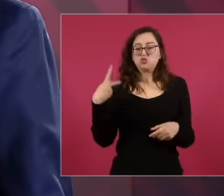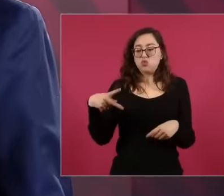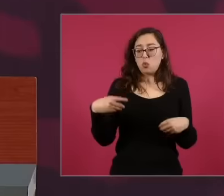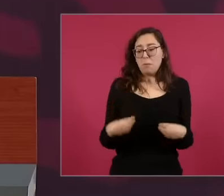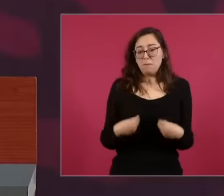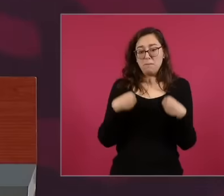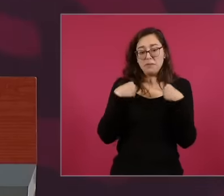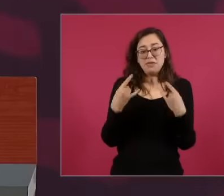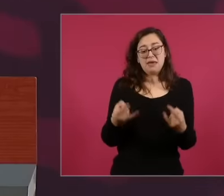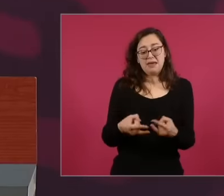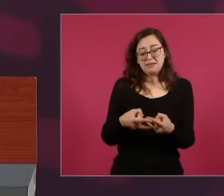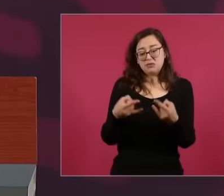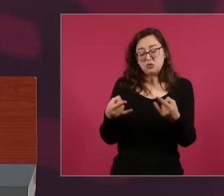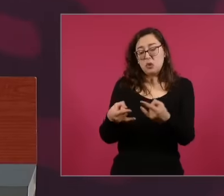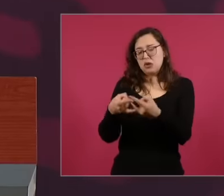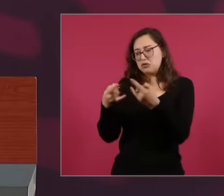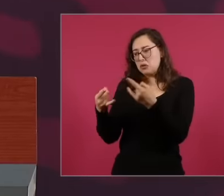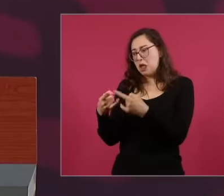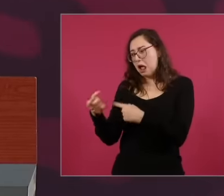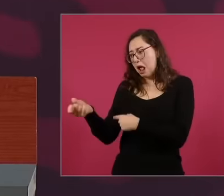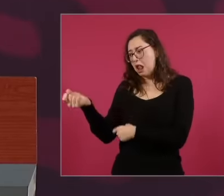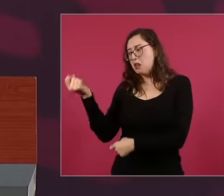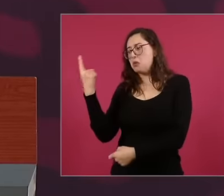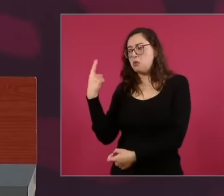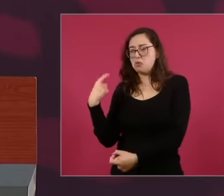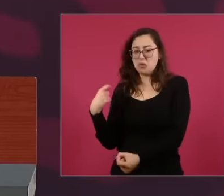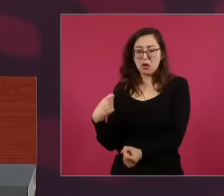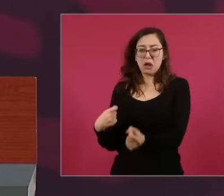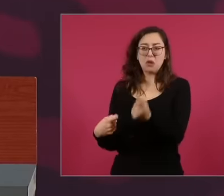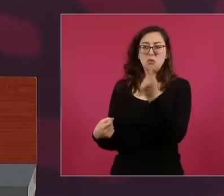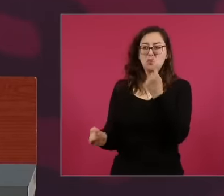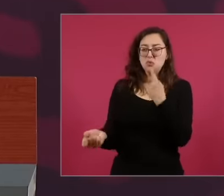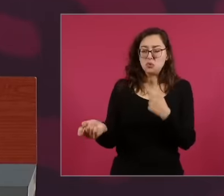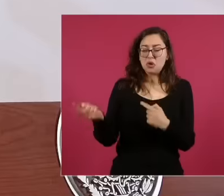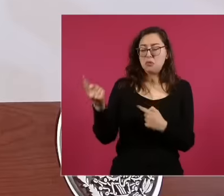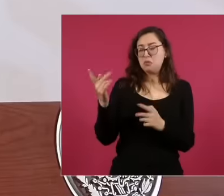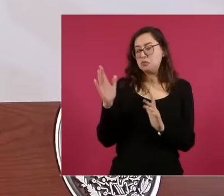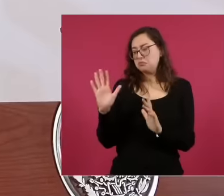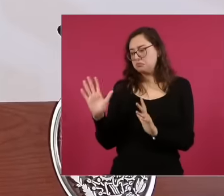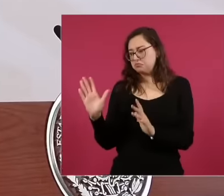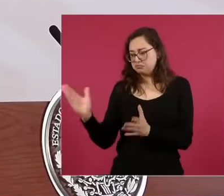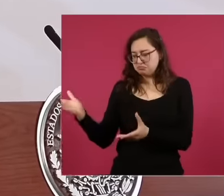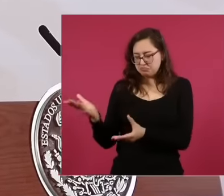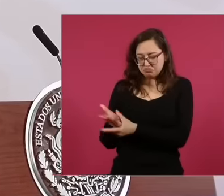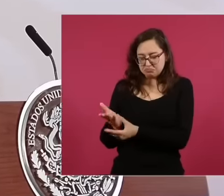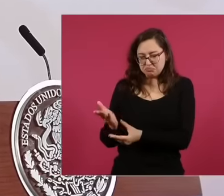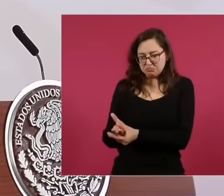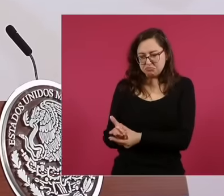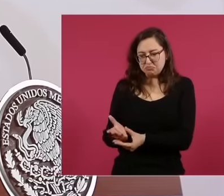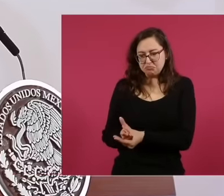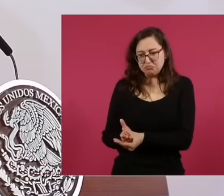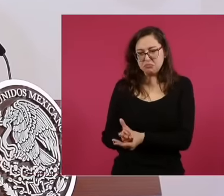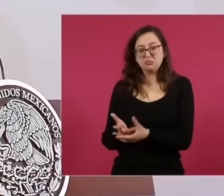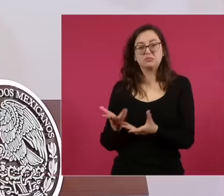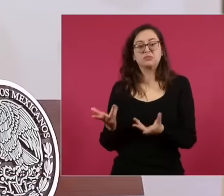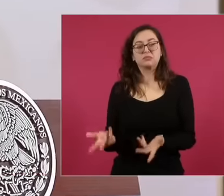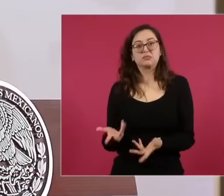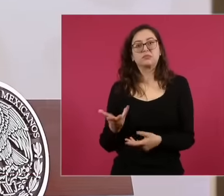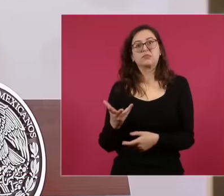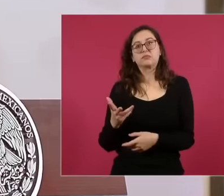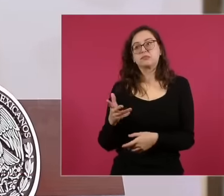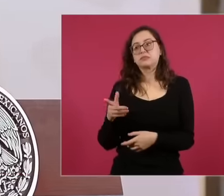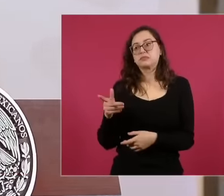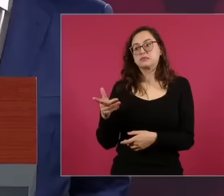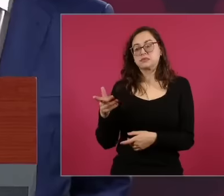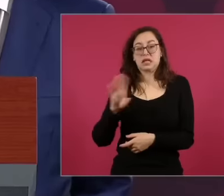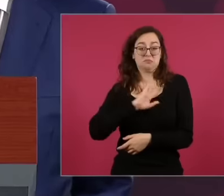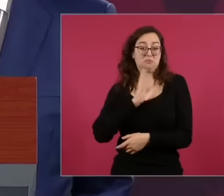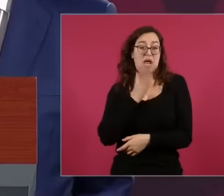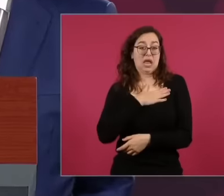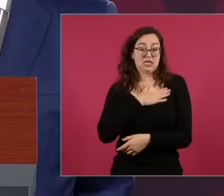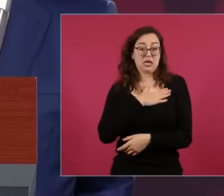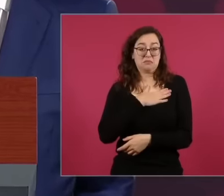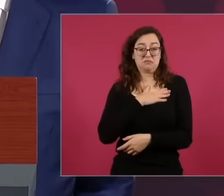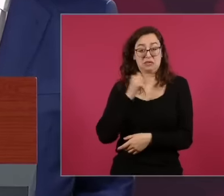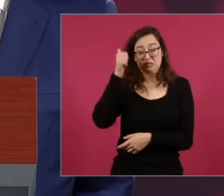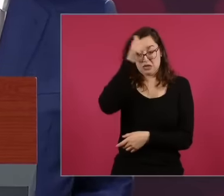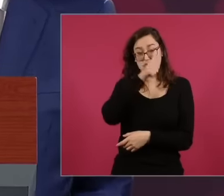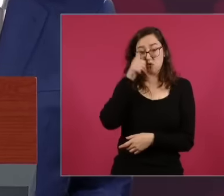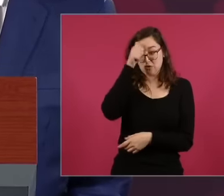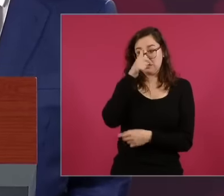those who invaded us the friars who arrived and